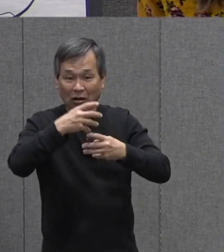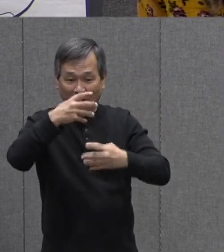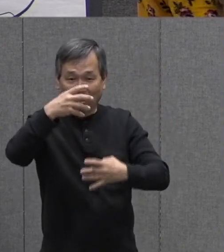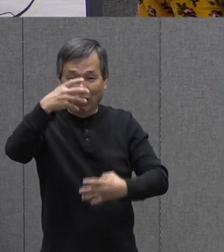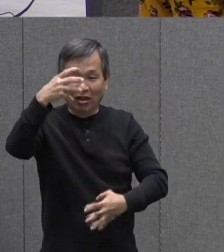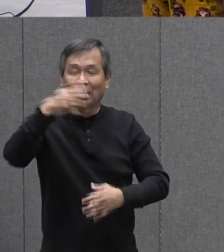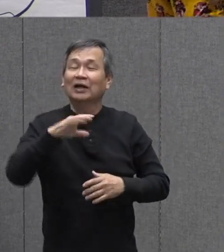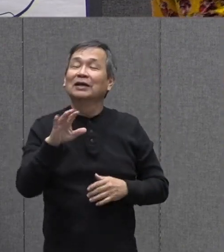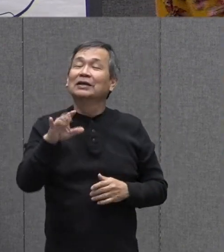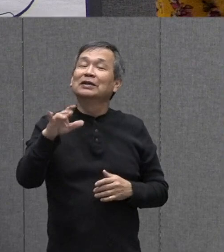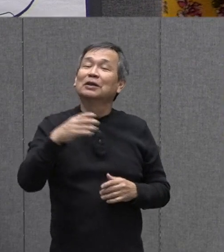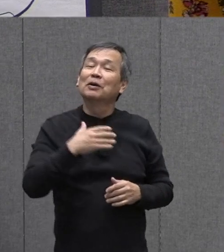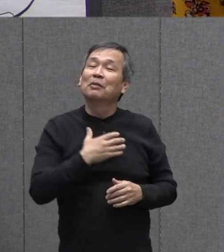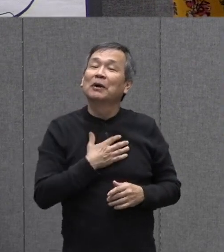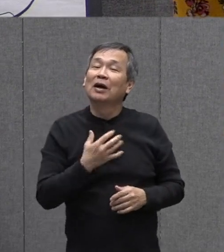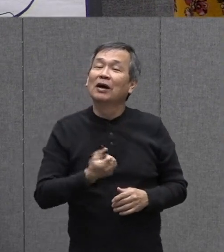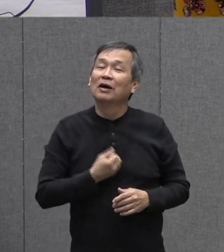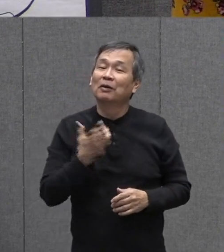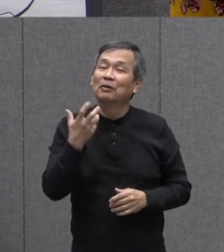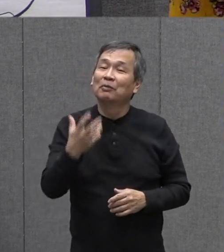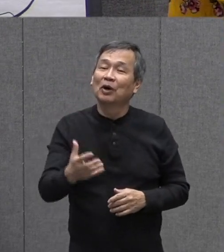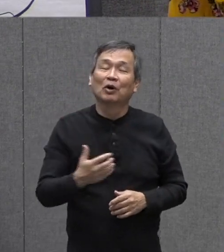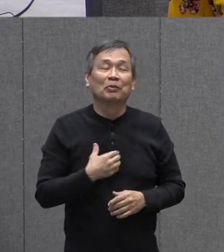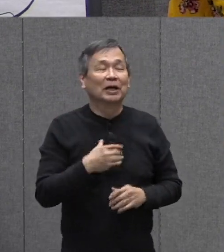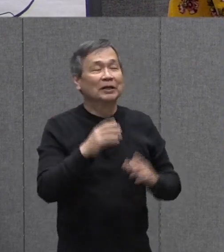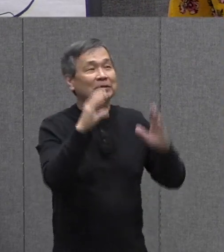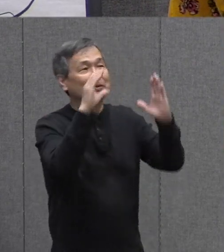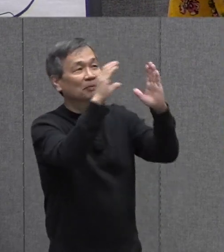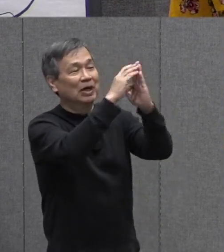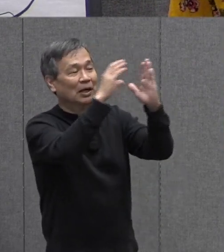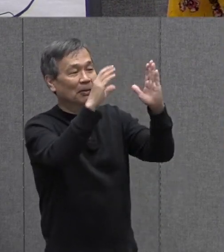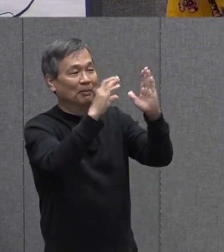So, my poem has stanzas and there are five of them.